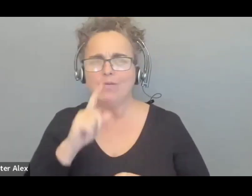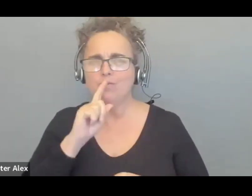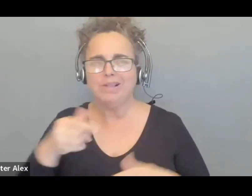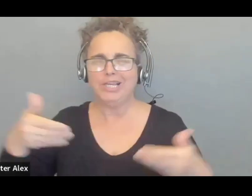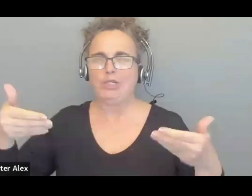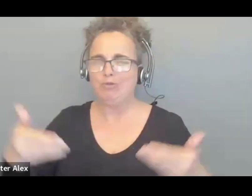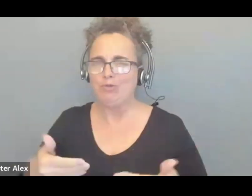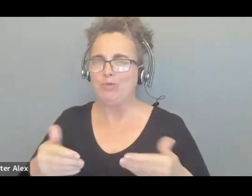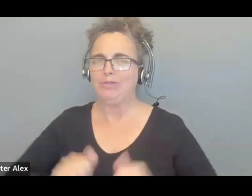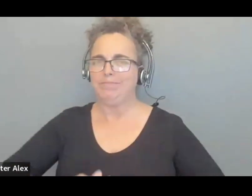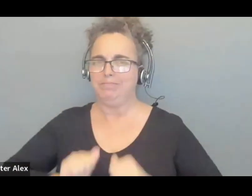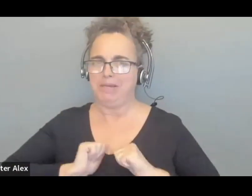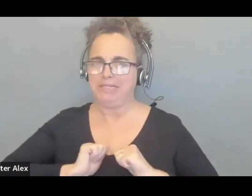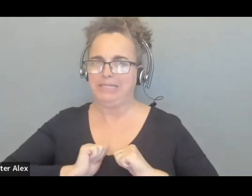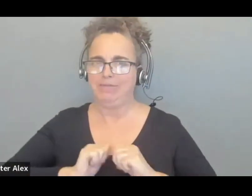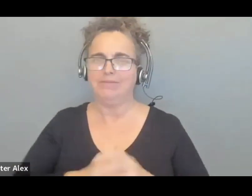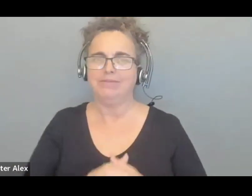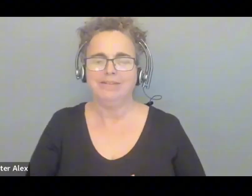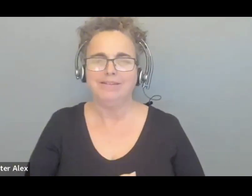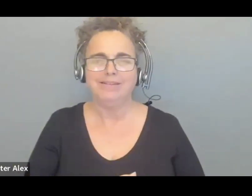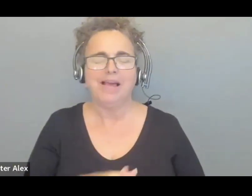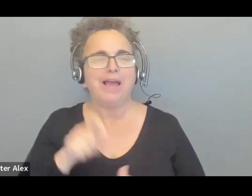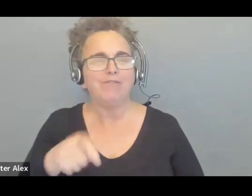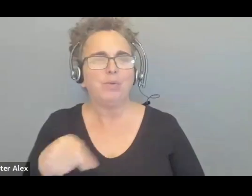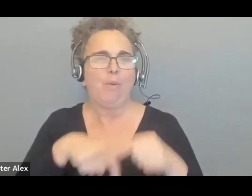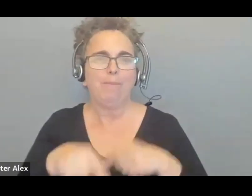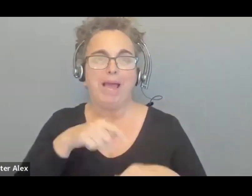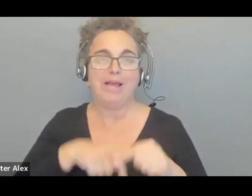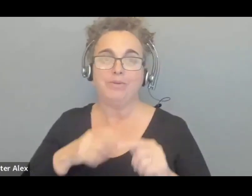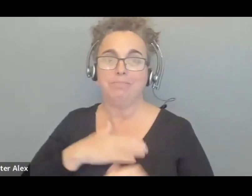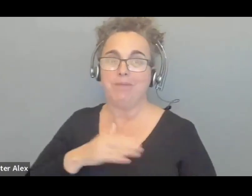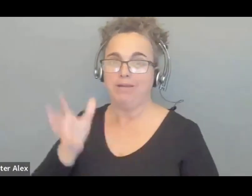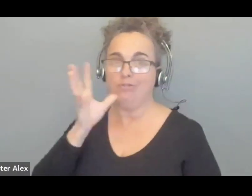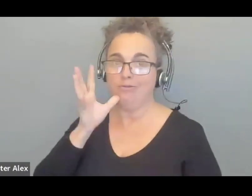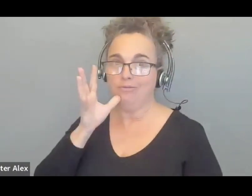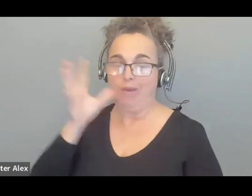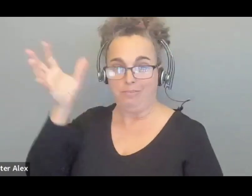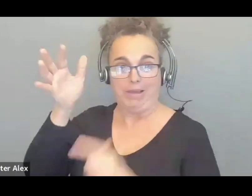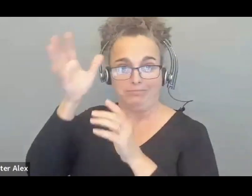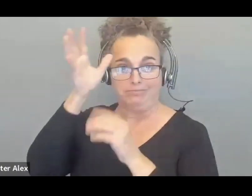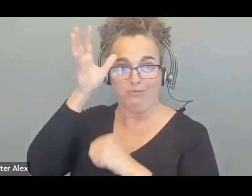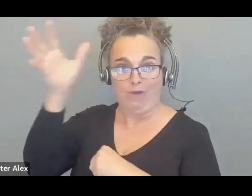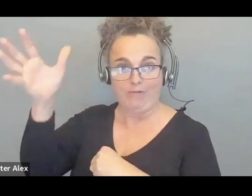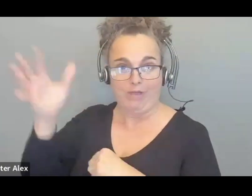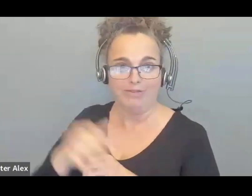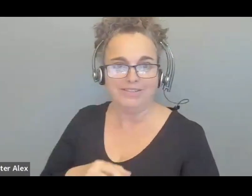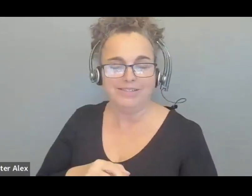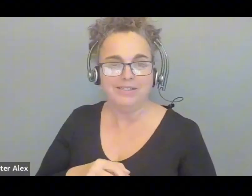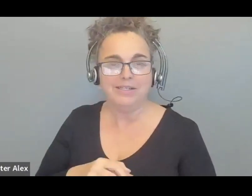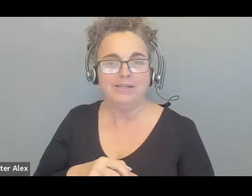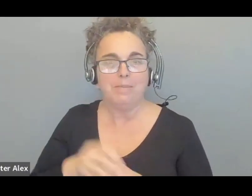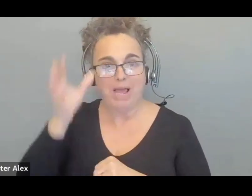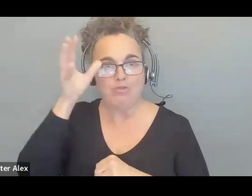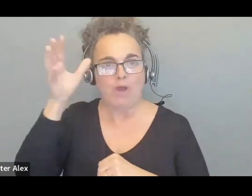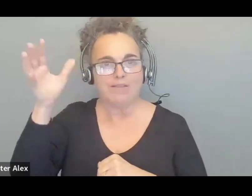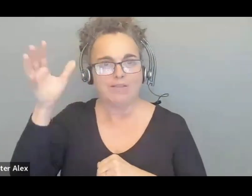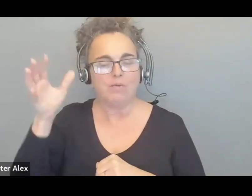myself, I'd love to take you back to my grandfather. So my grandfather was a retired professor,